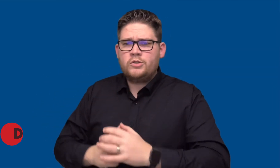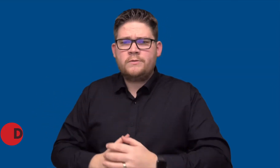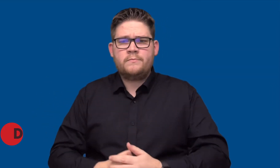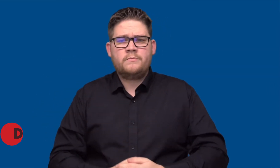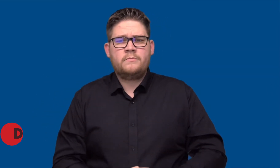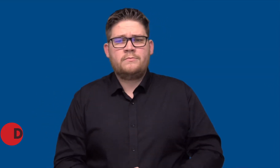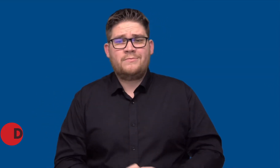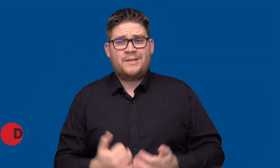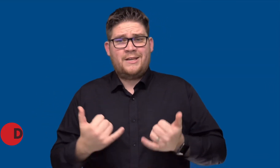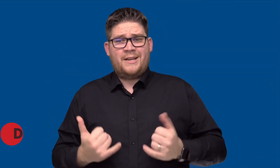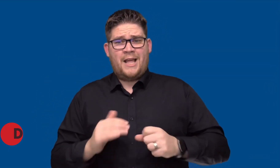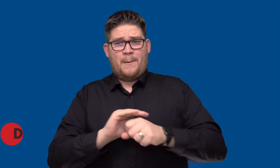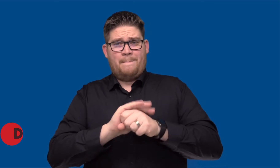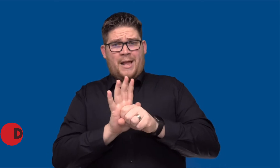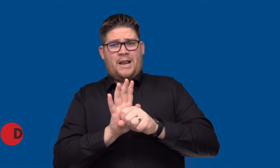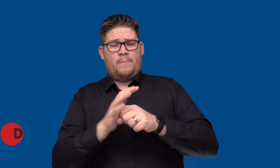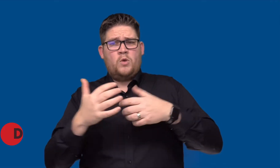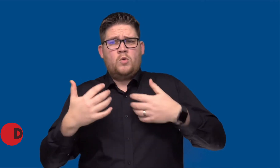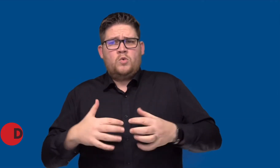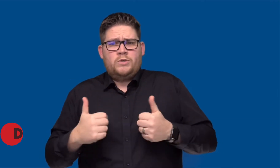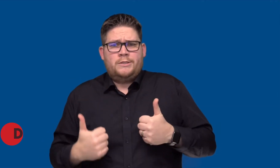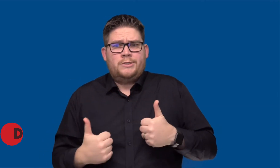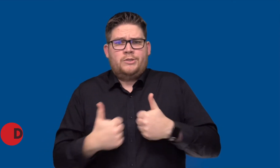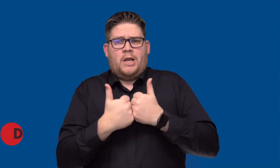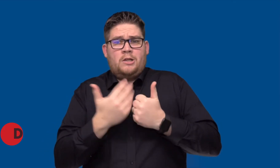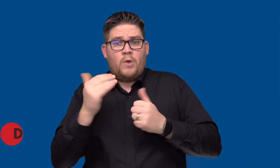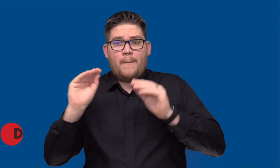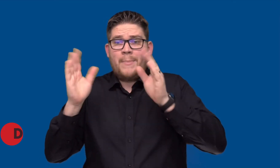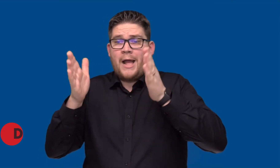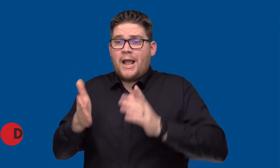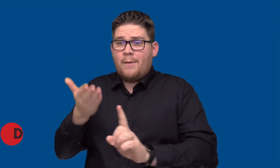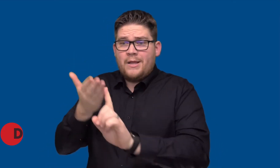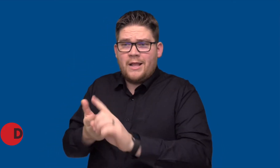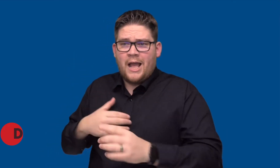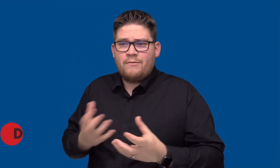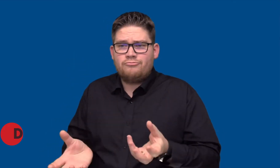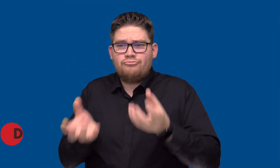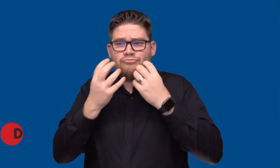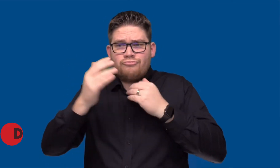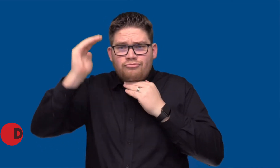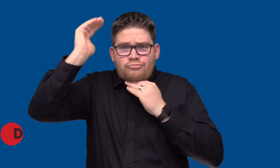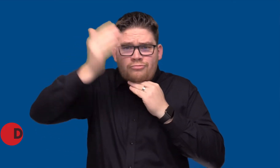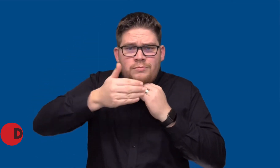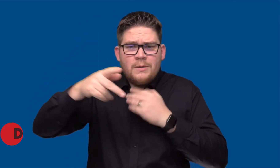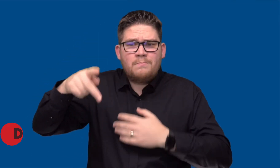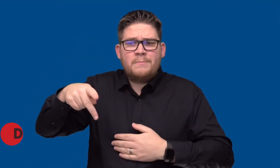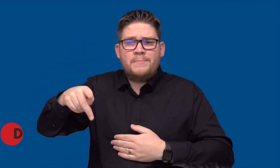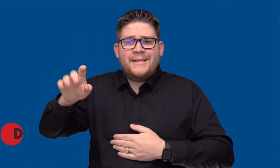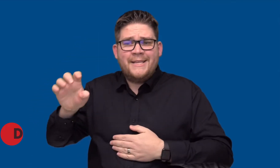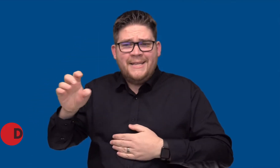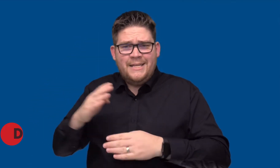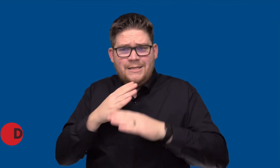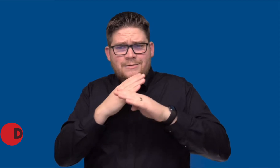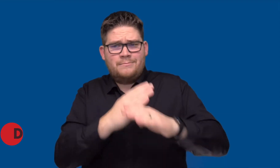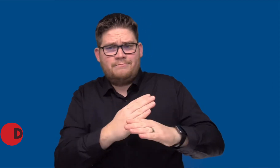These challenges became even more significant during the pandemic. The protective masks paramedics wear as part of routine Personal